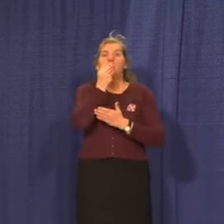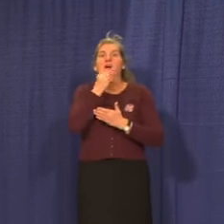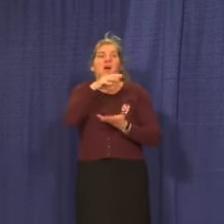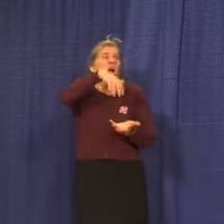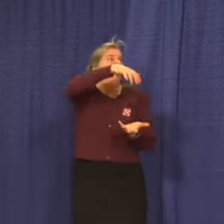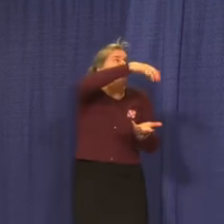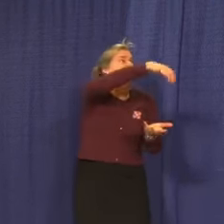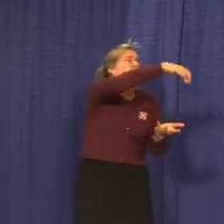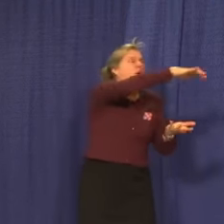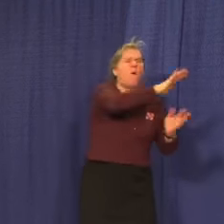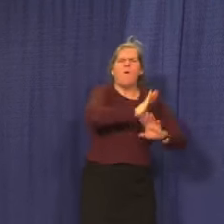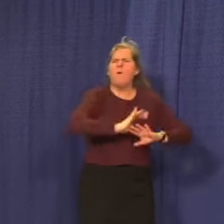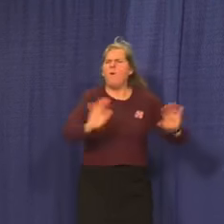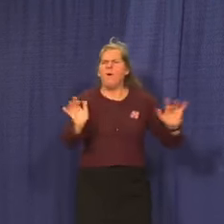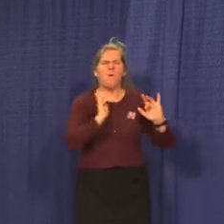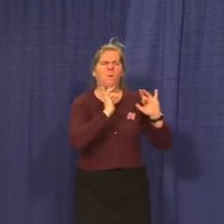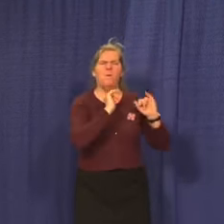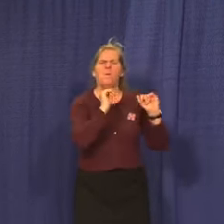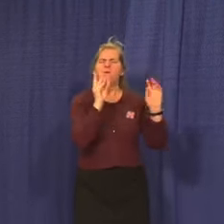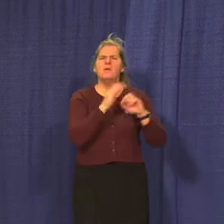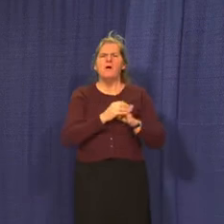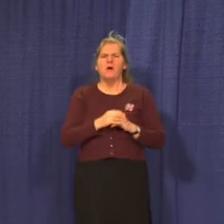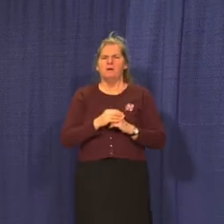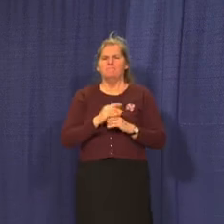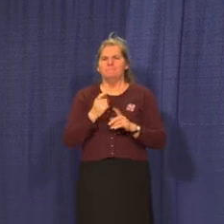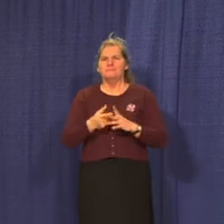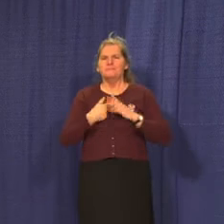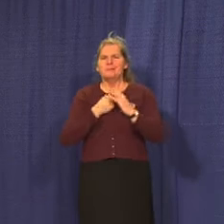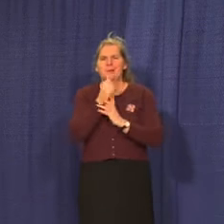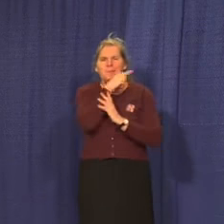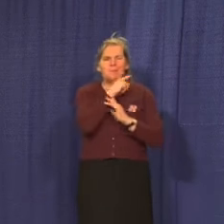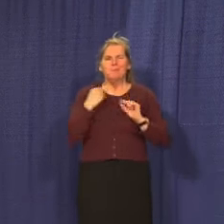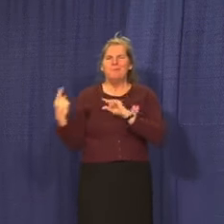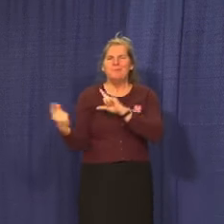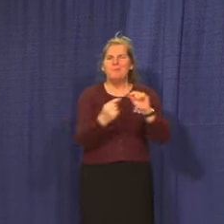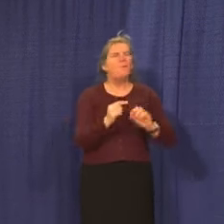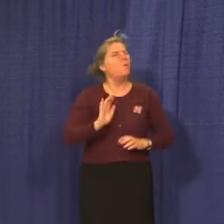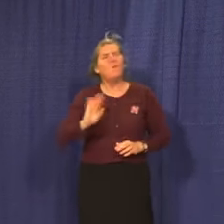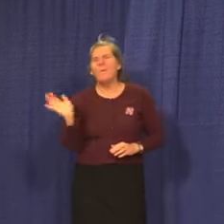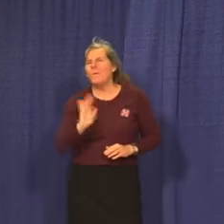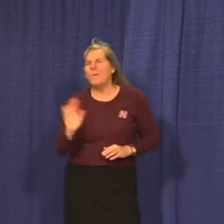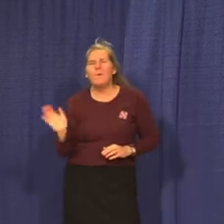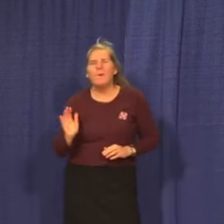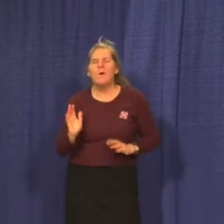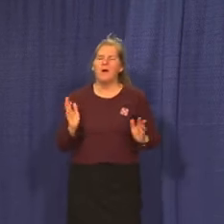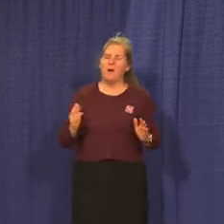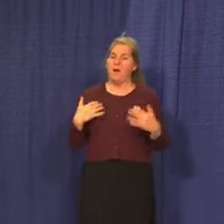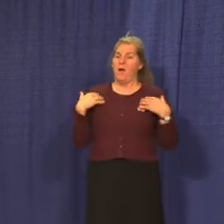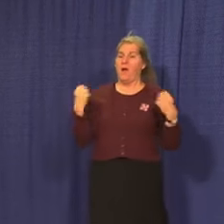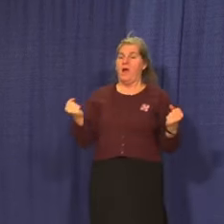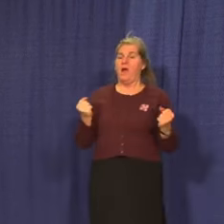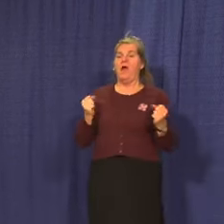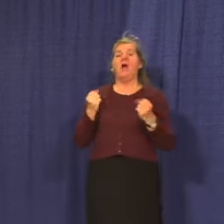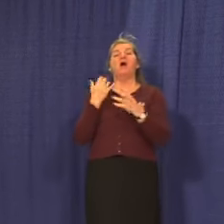THERE IS NO NEED TO SPREAD RUMOURS OR MISINFORMATION ABOUT WHAT'S HAPPENING. OUR HEALTHCARE SYSTEM REMAINS VERY WELL PREPARED TO DEAL WITH